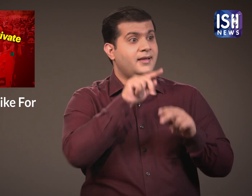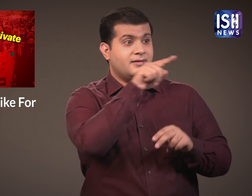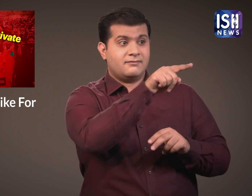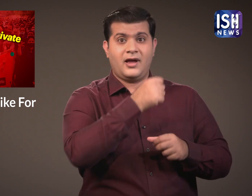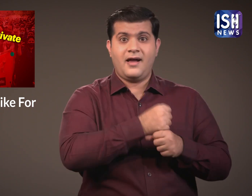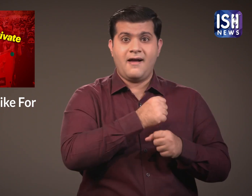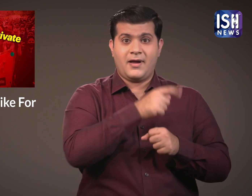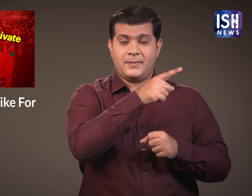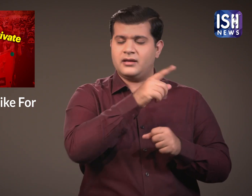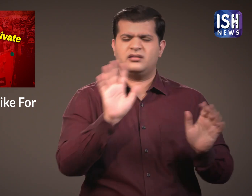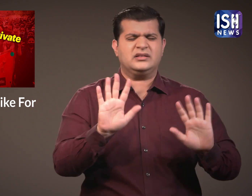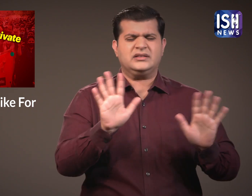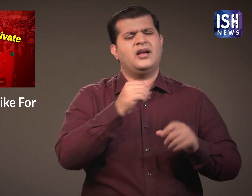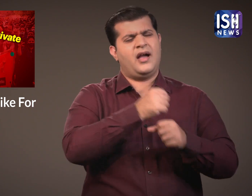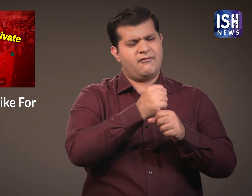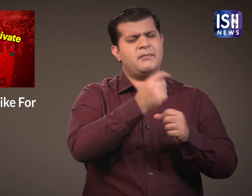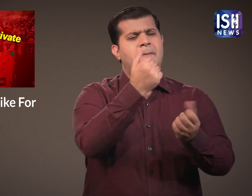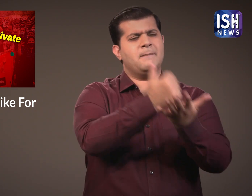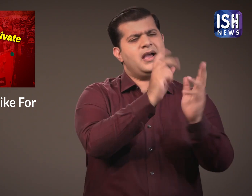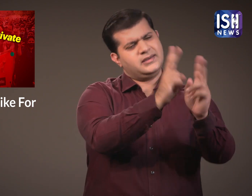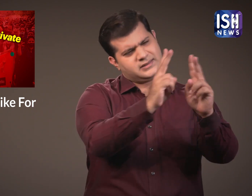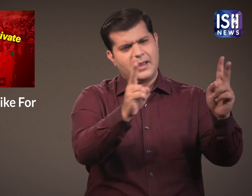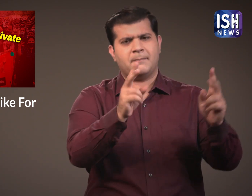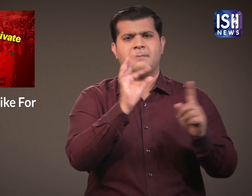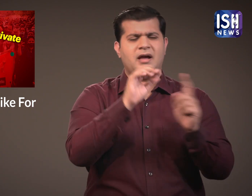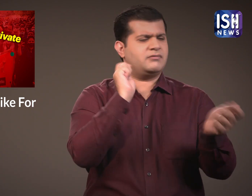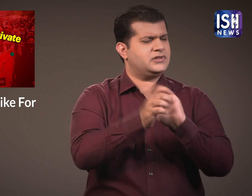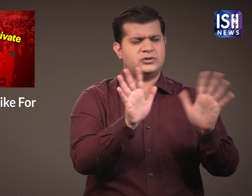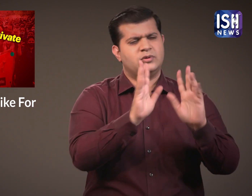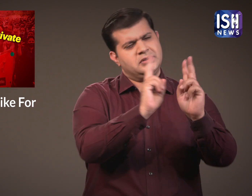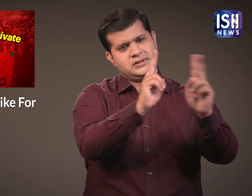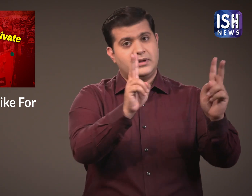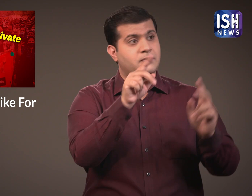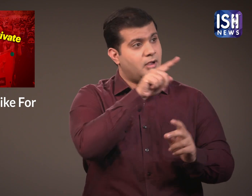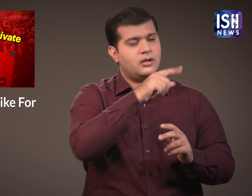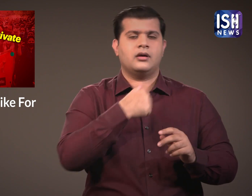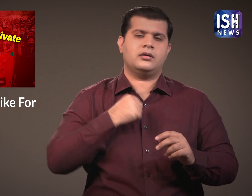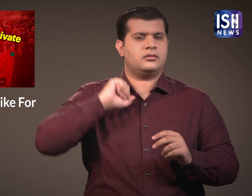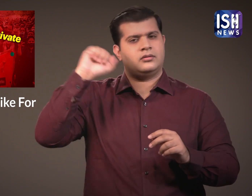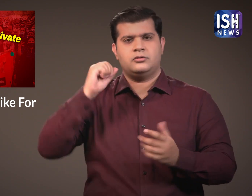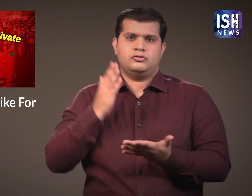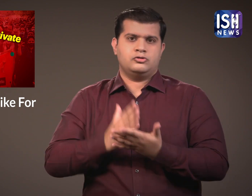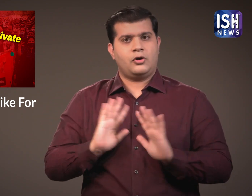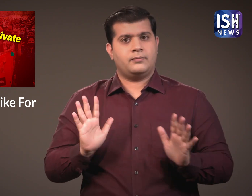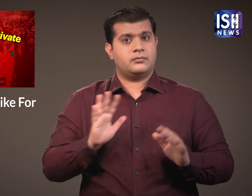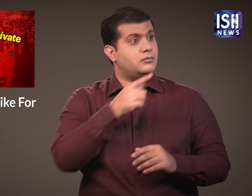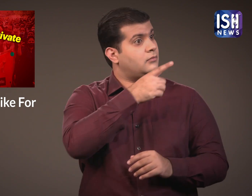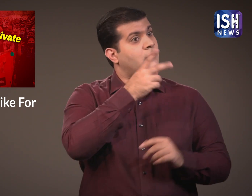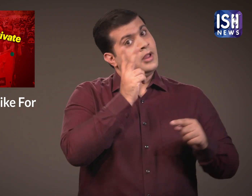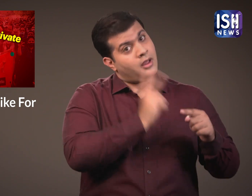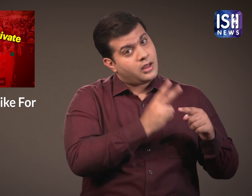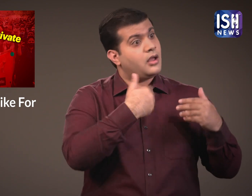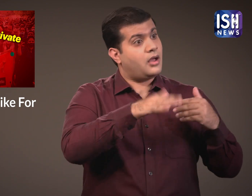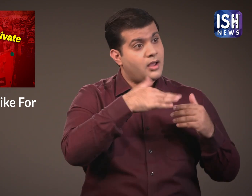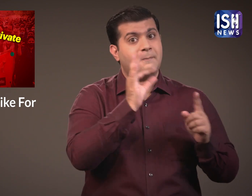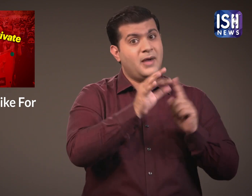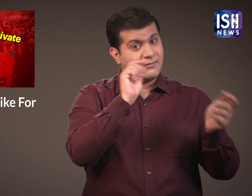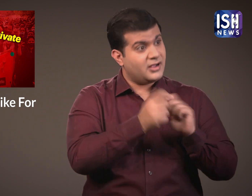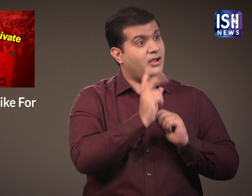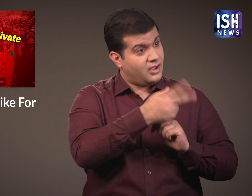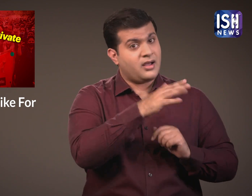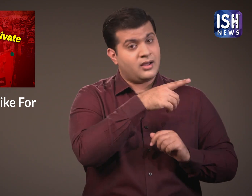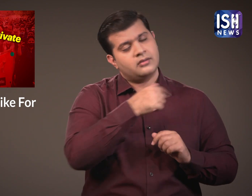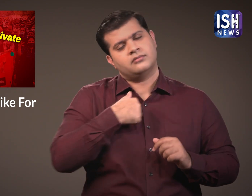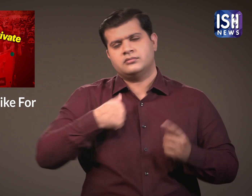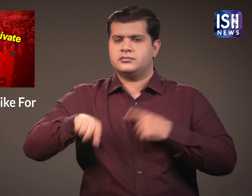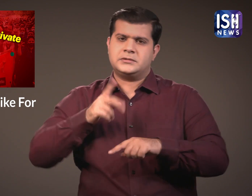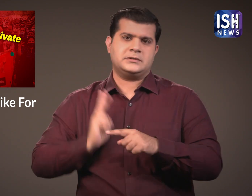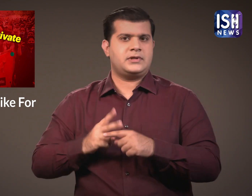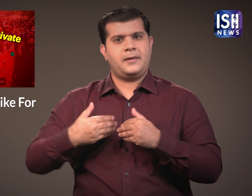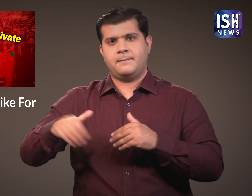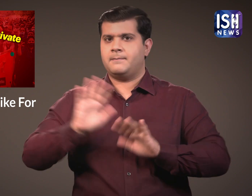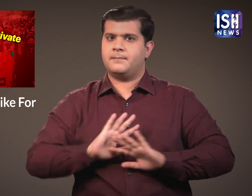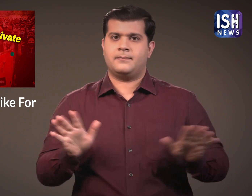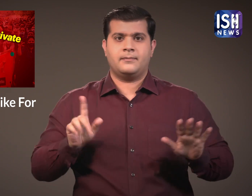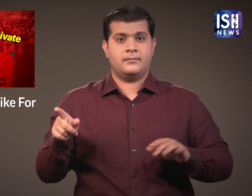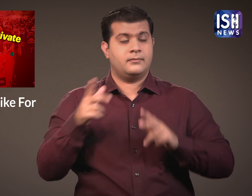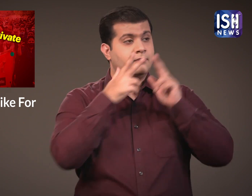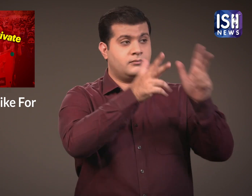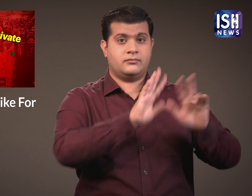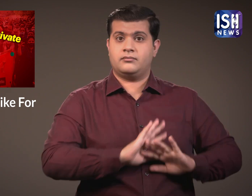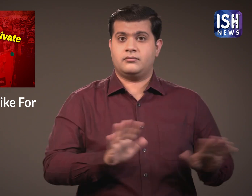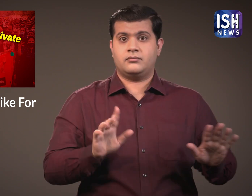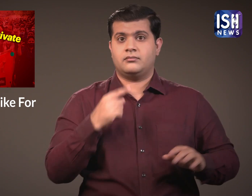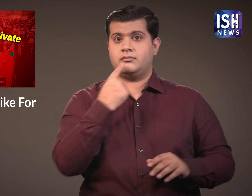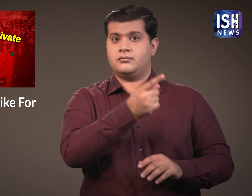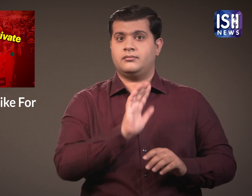The government stops their privatisation plans, they will stop the strike.